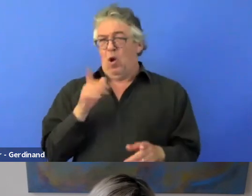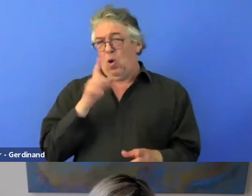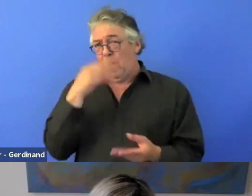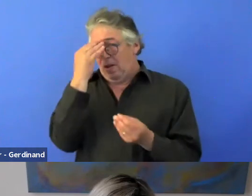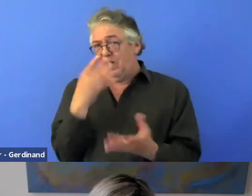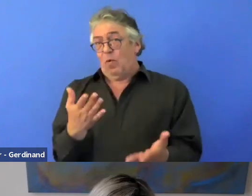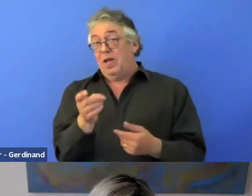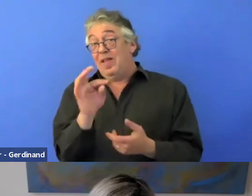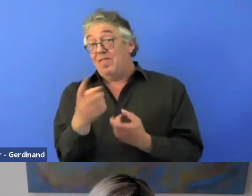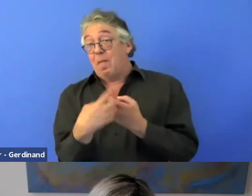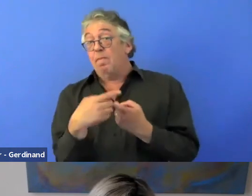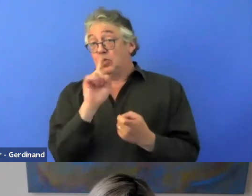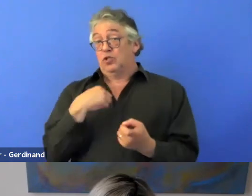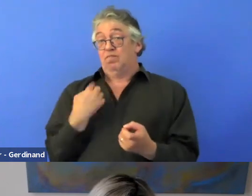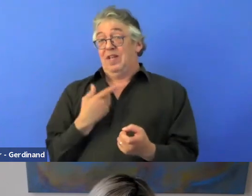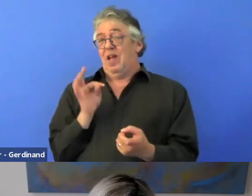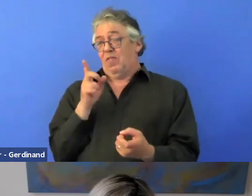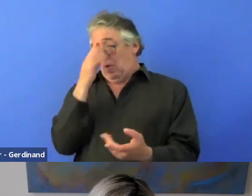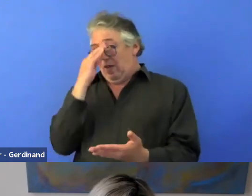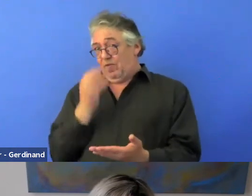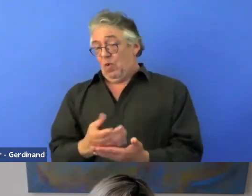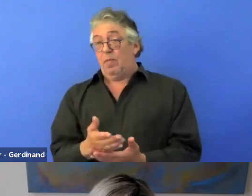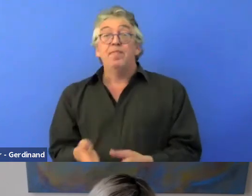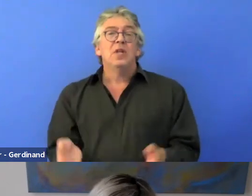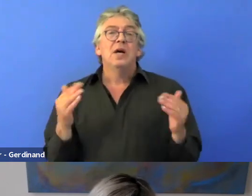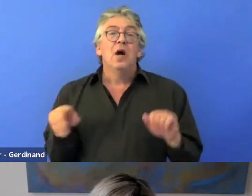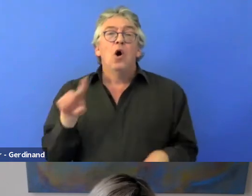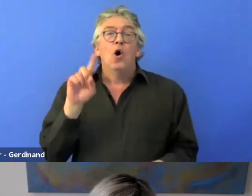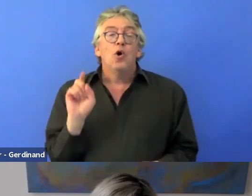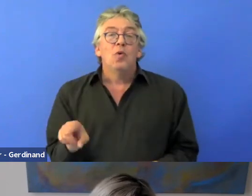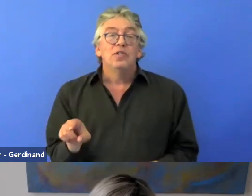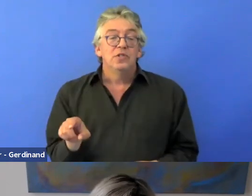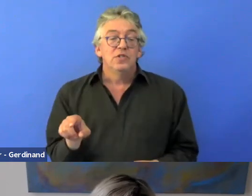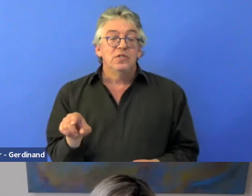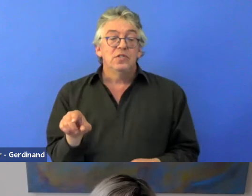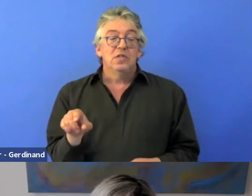Question: to what degree standards are used in accessibility claims?